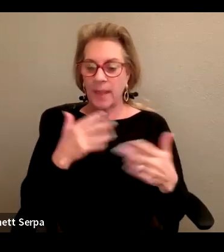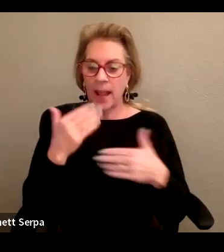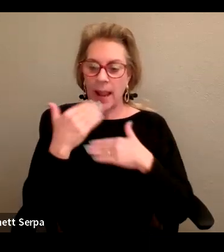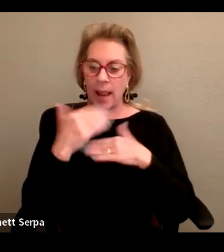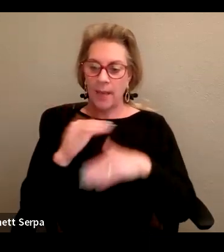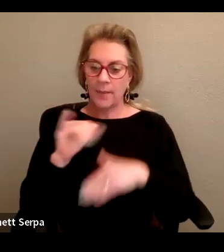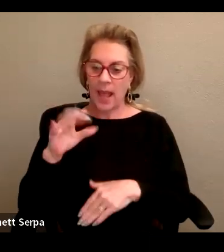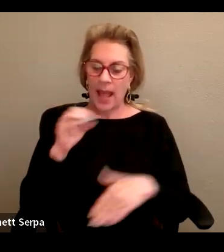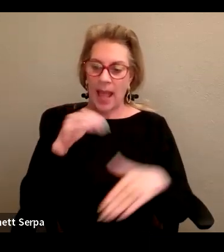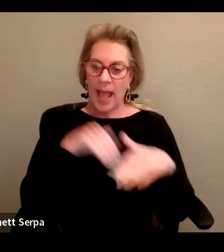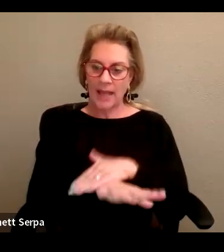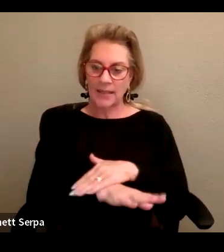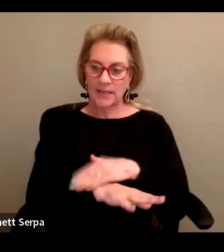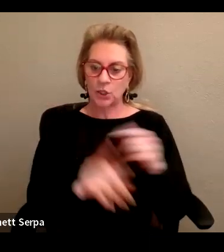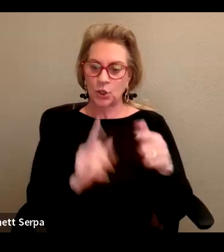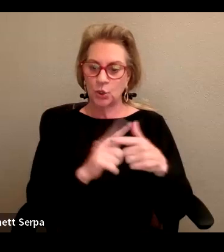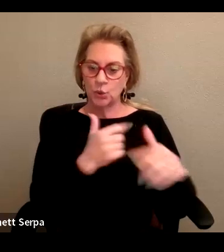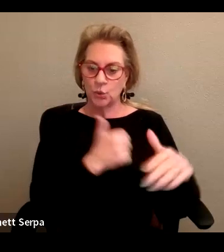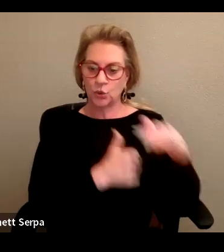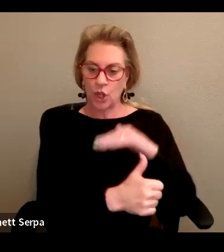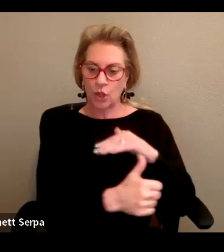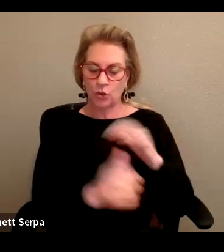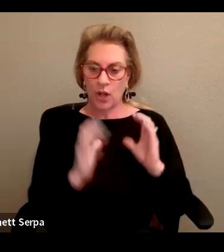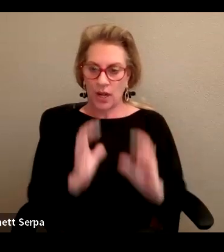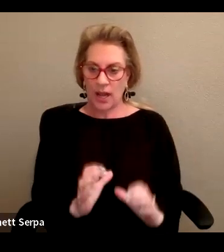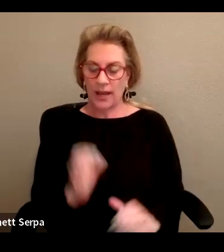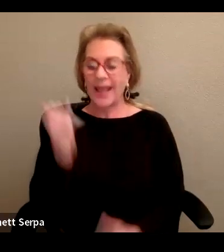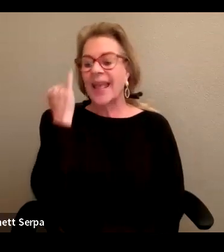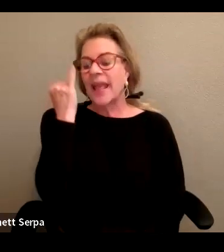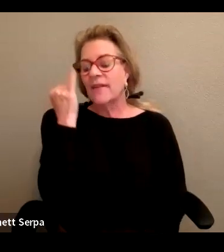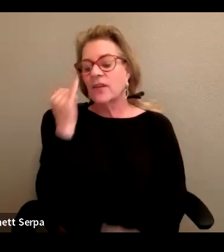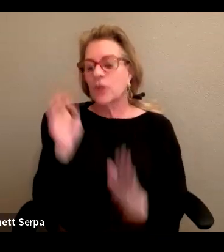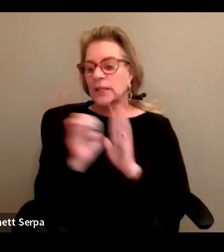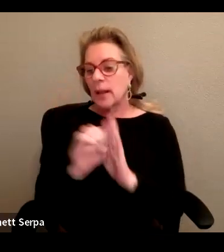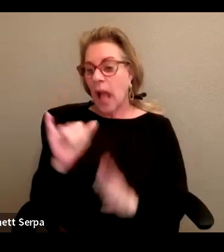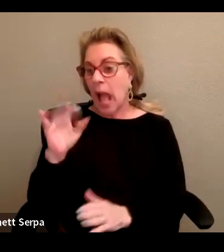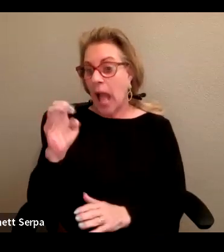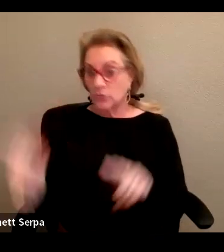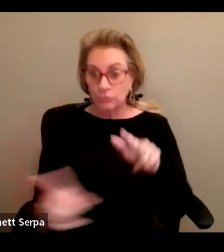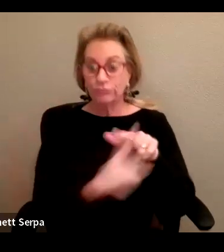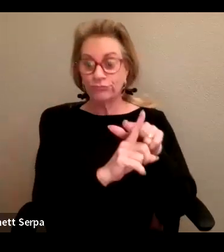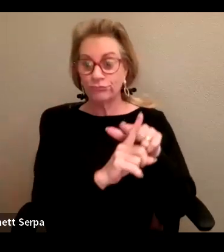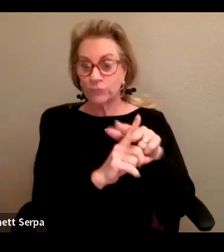access to shelter fac facilities or clients so if ice for instance were to appear at a shelter